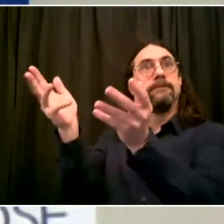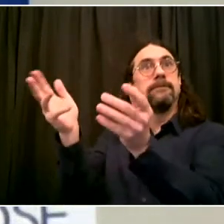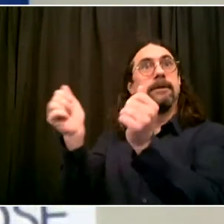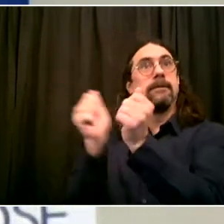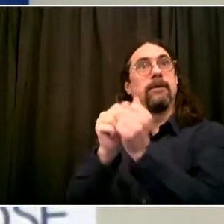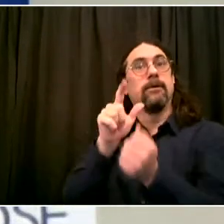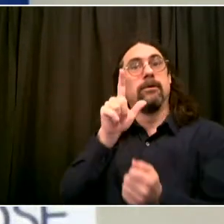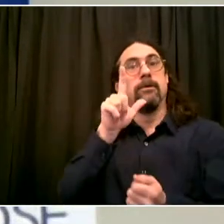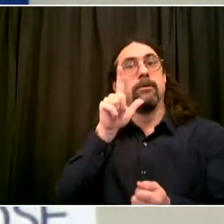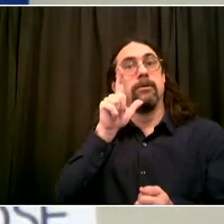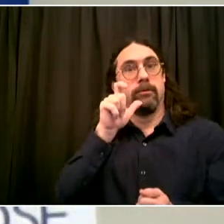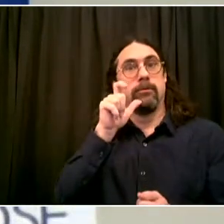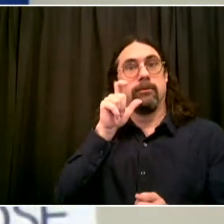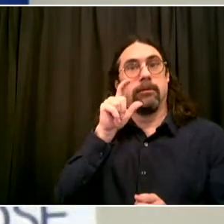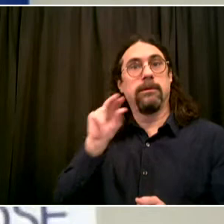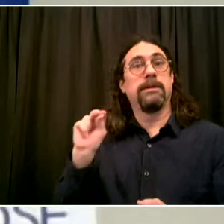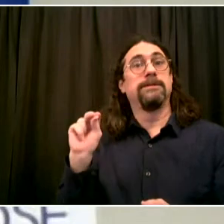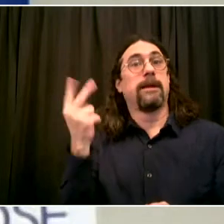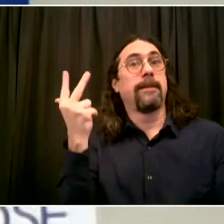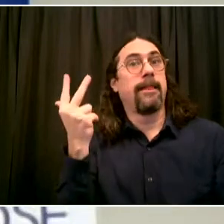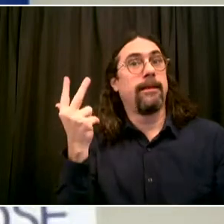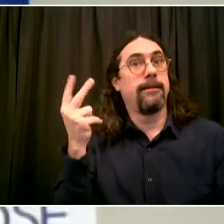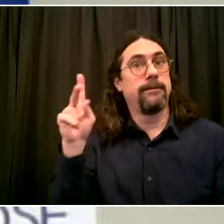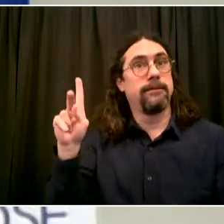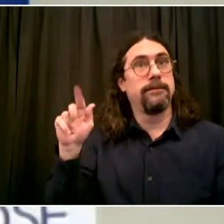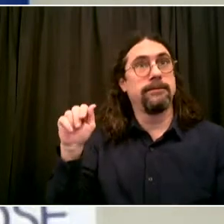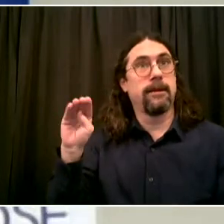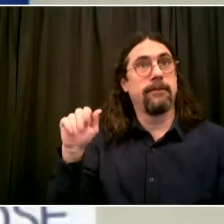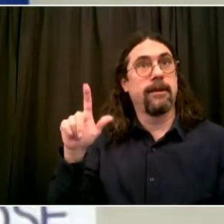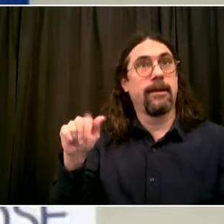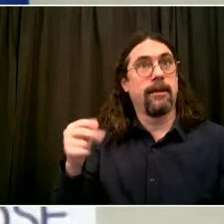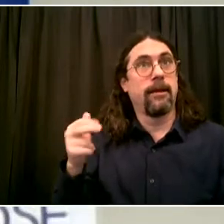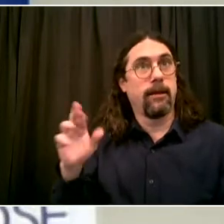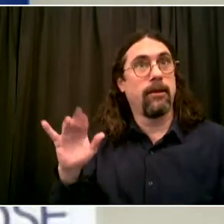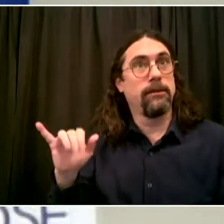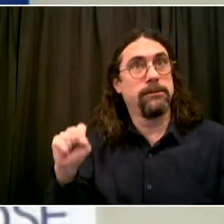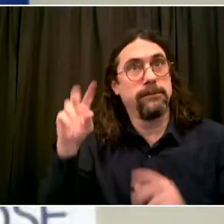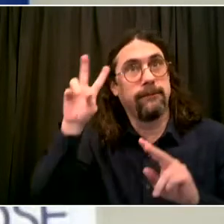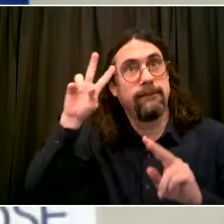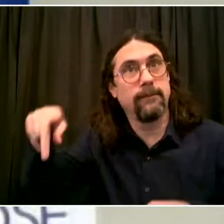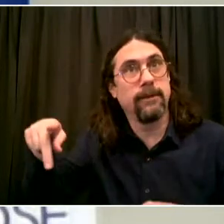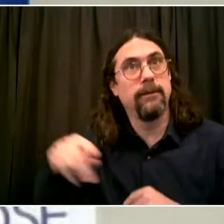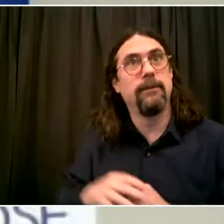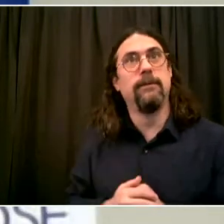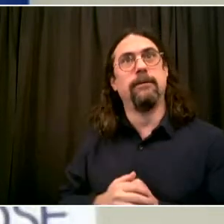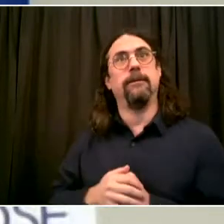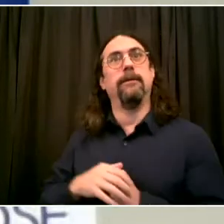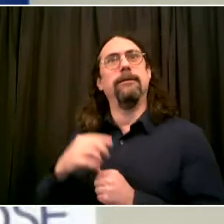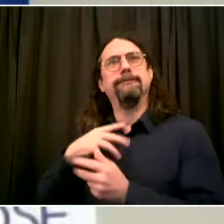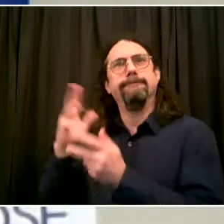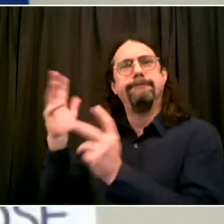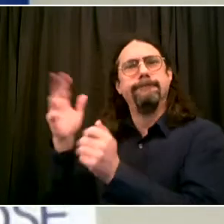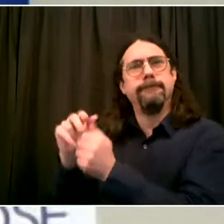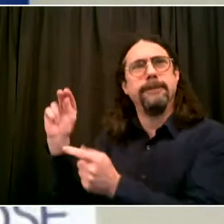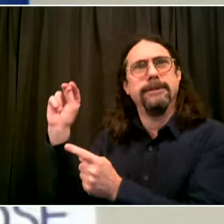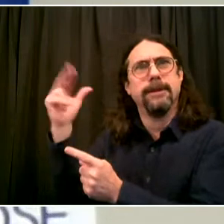SPOKE YESTERDAY WITH VICE PPRESIDENT MAKALA HAHAS RRIWHO IS GOING TO WASHINGTON DC